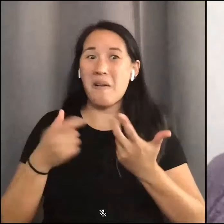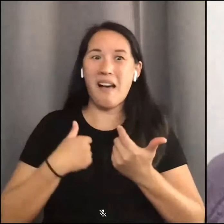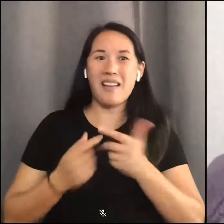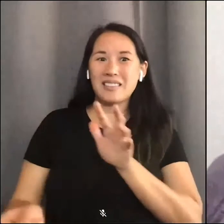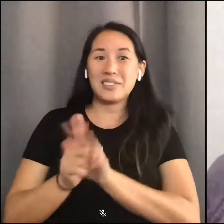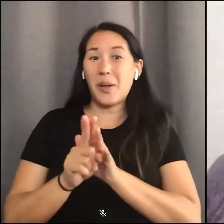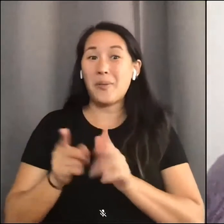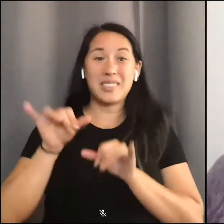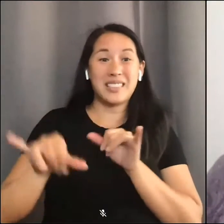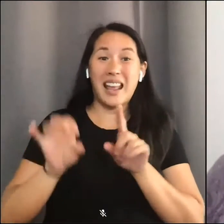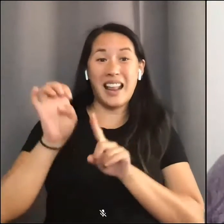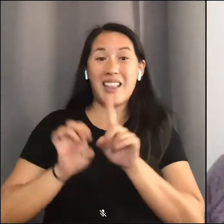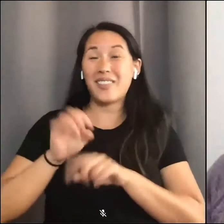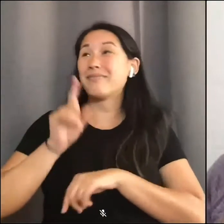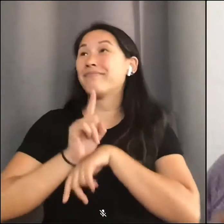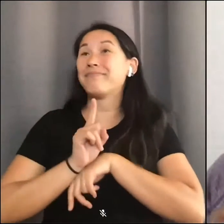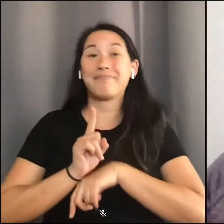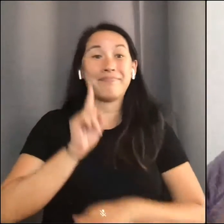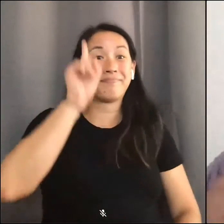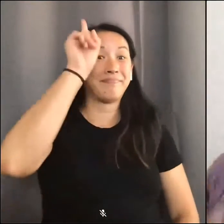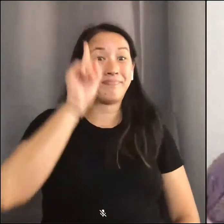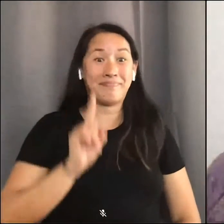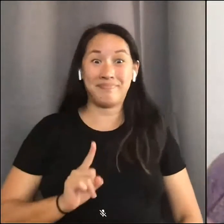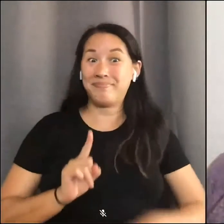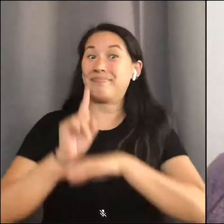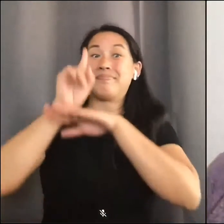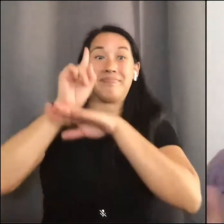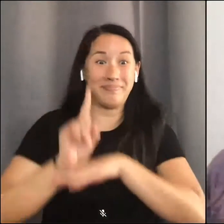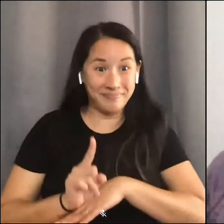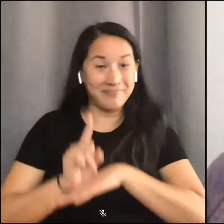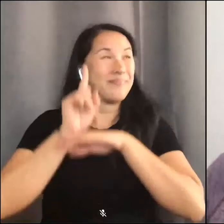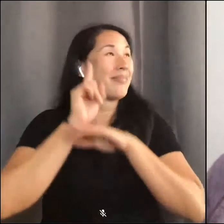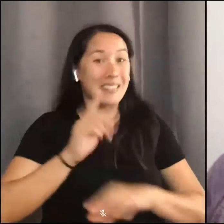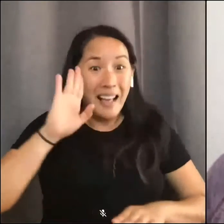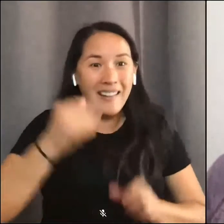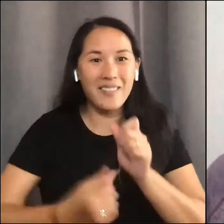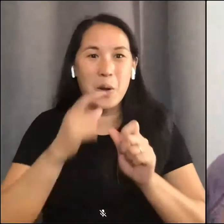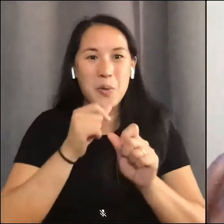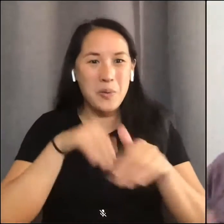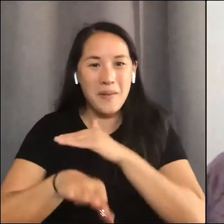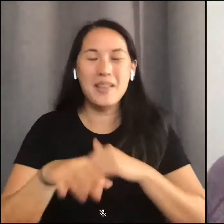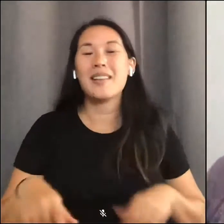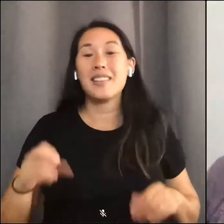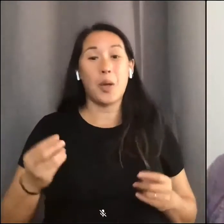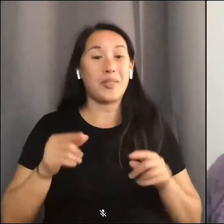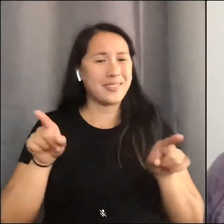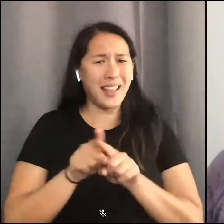happened in college and and like now i put myself in positions to be in community because i know it